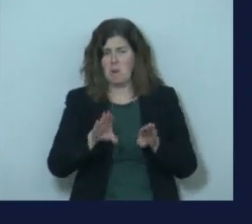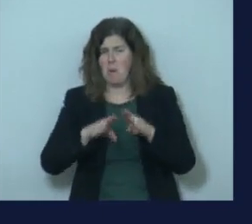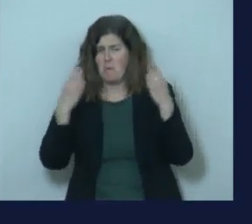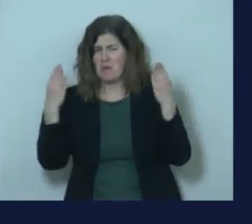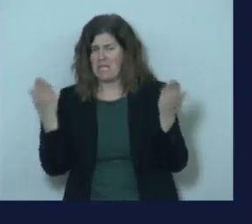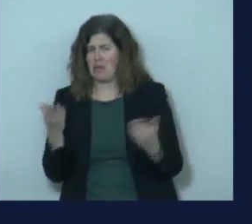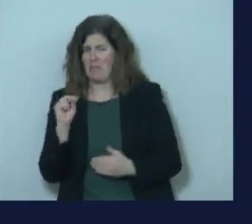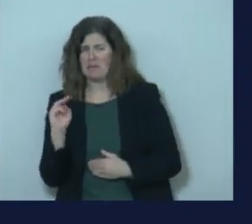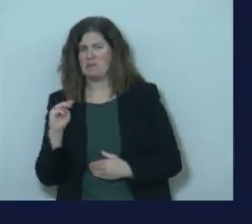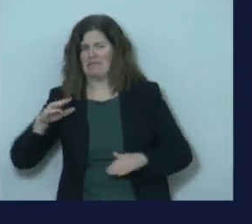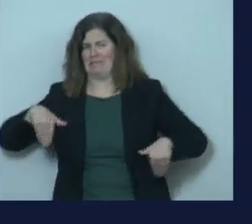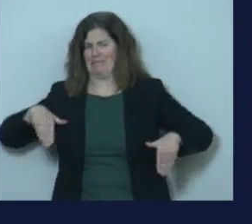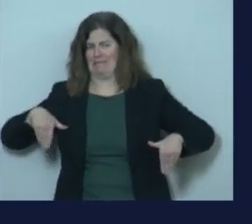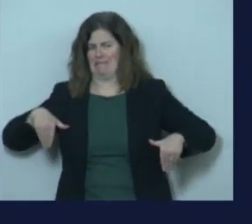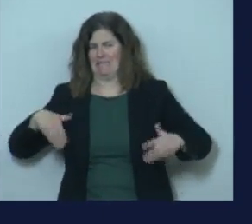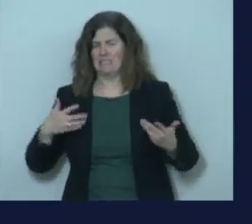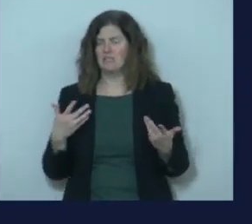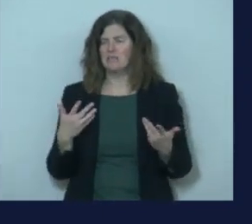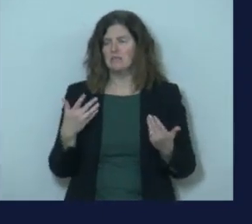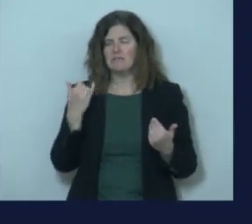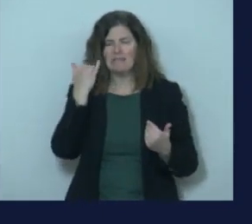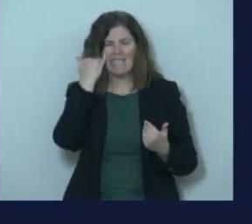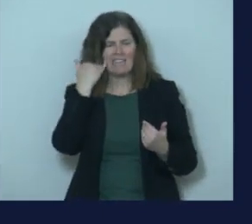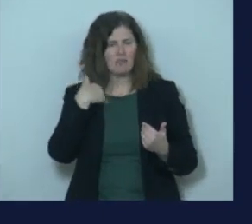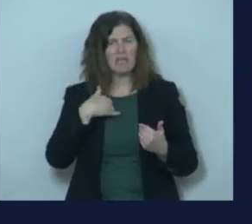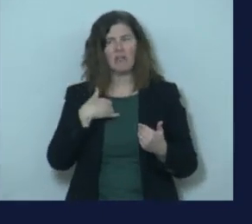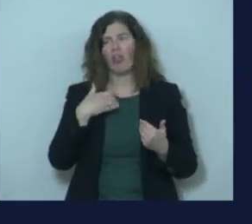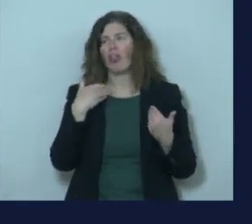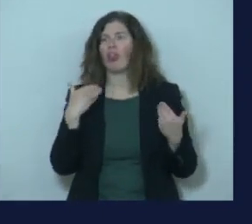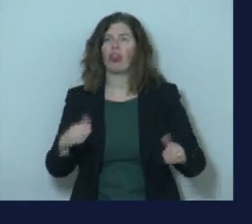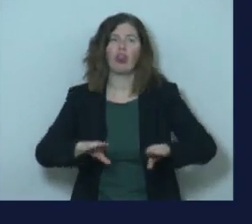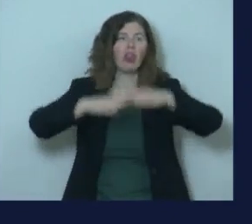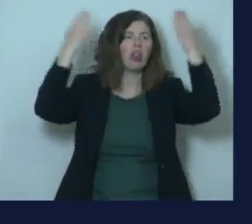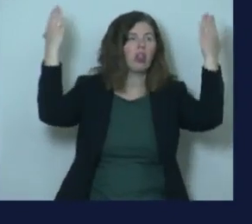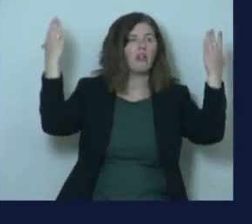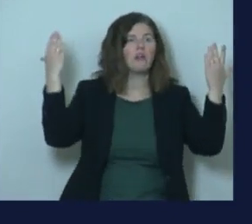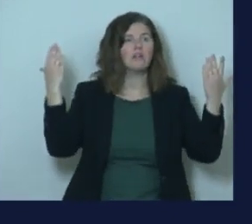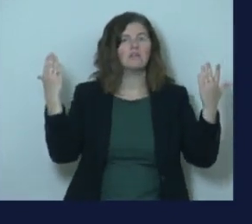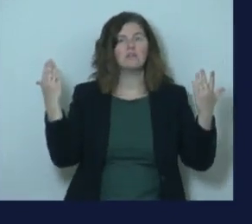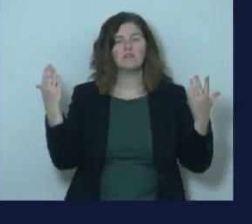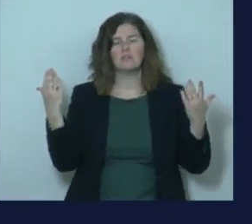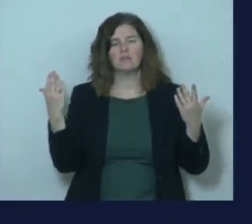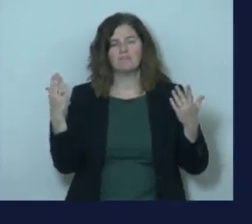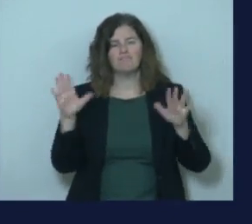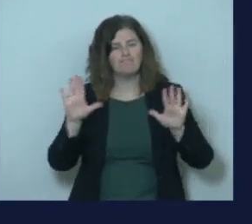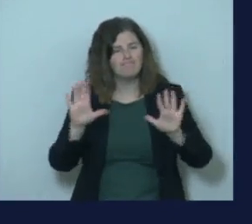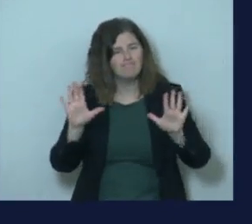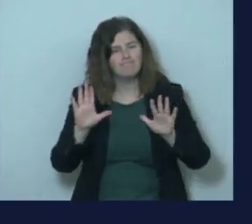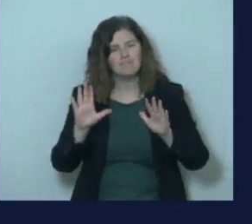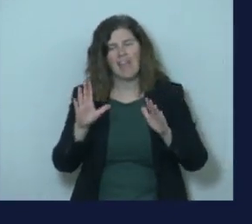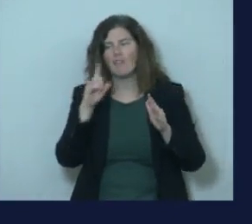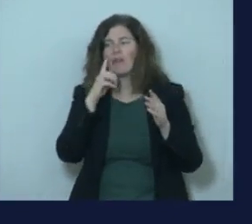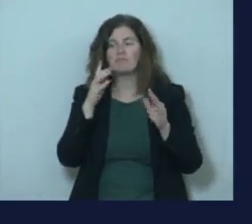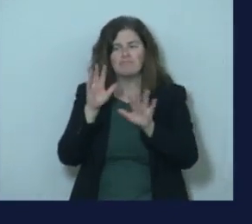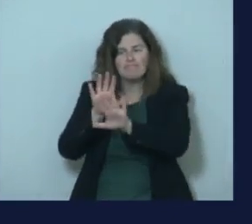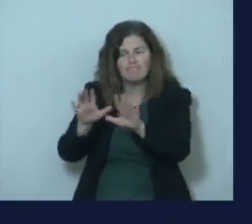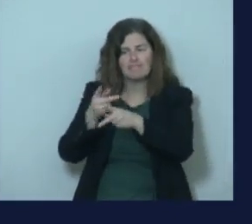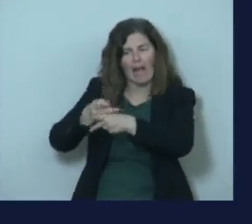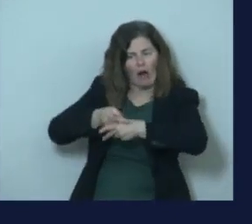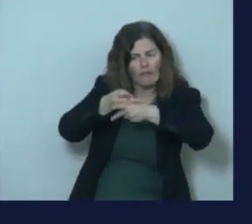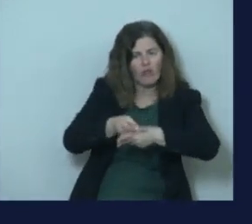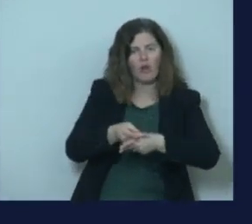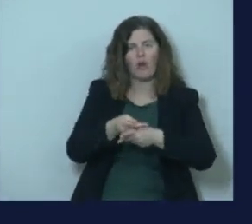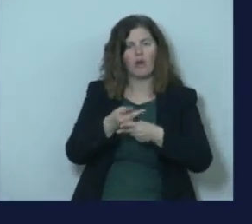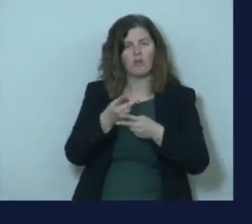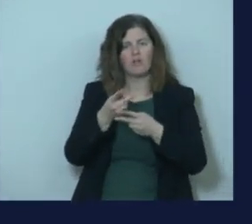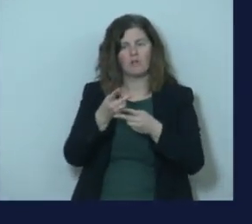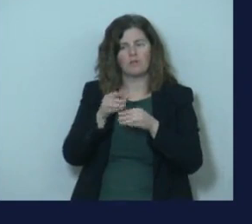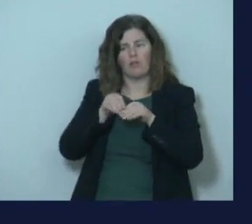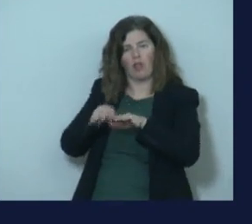THERE ARE STILL FAR TO MANY THINGS OPEN IN EL PASO THAT MAY NOT QUITE BE READY TO BE OPENED IN NEW MEXICO.